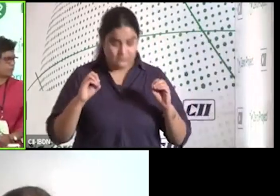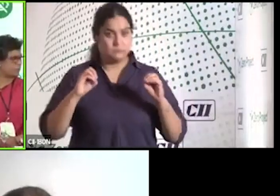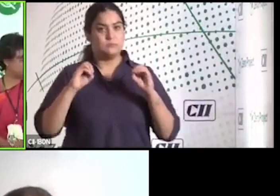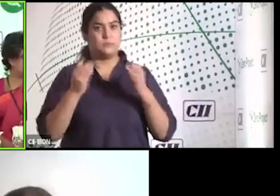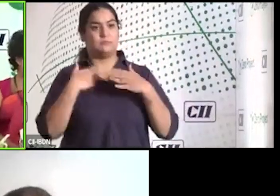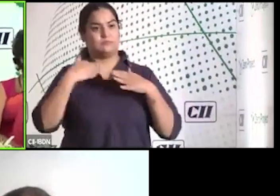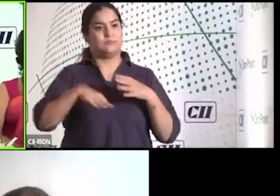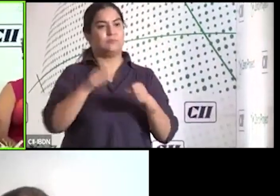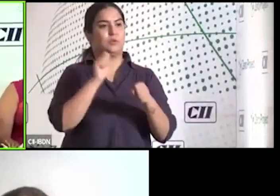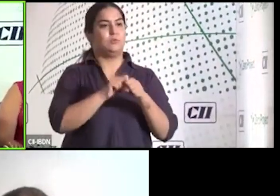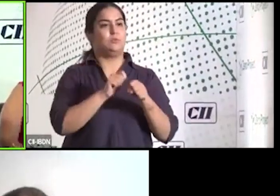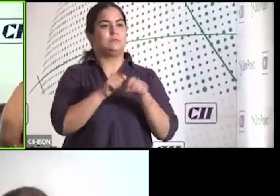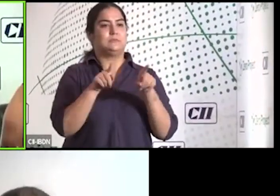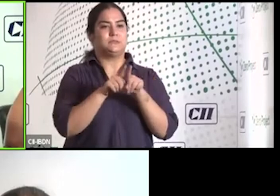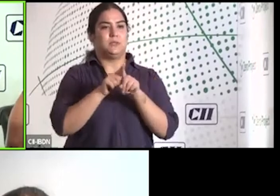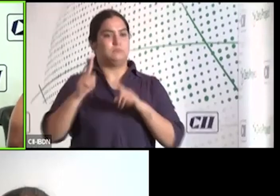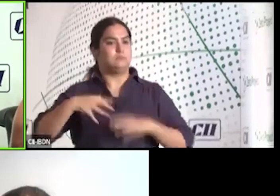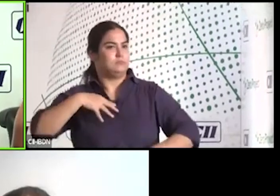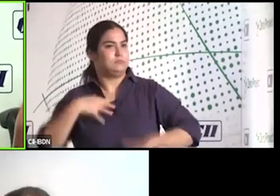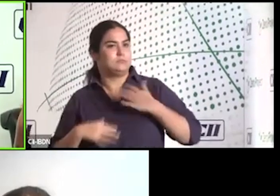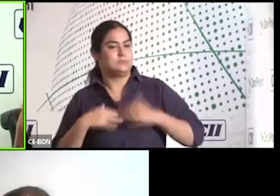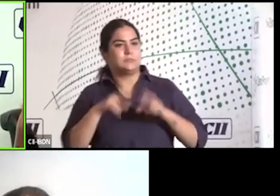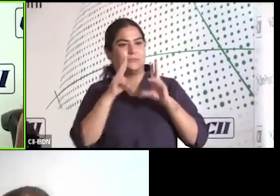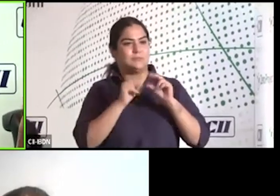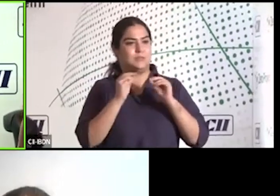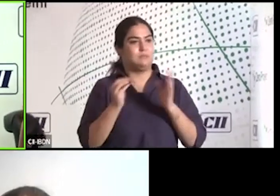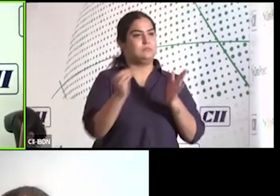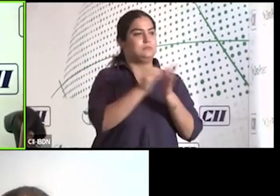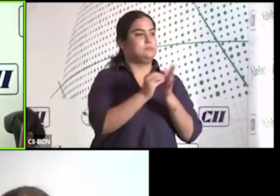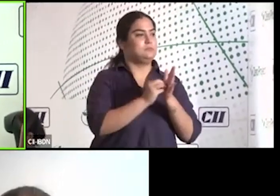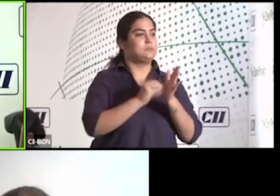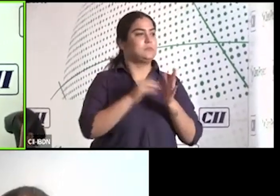how could we leverage this energy and what's the kind of work we do?